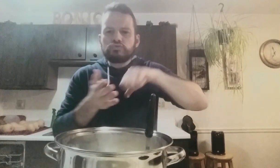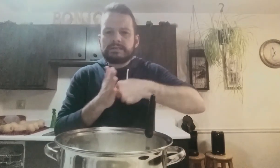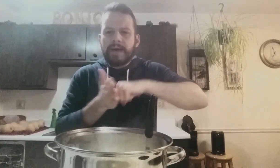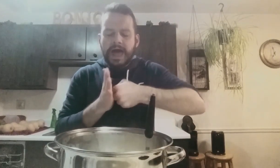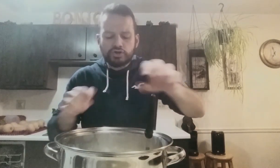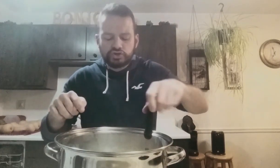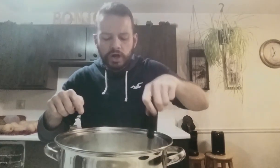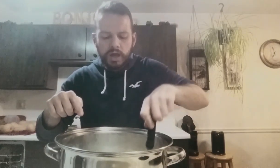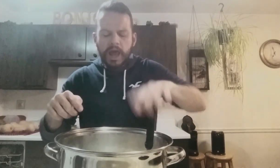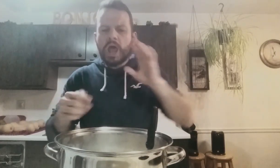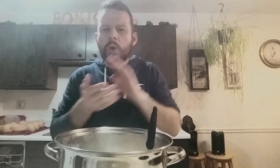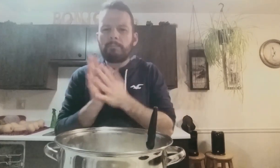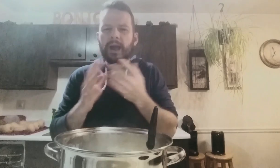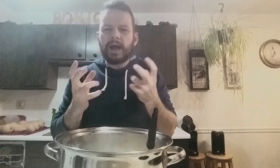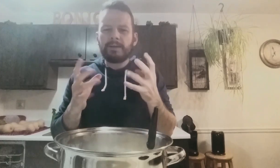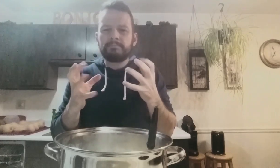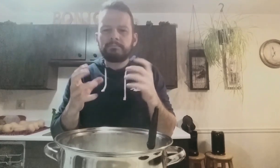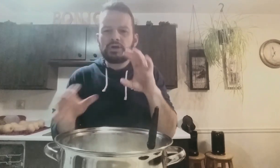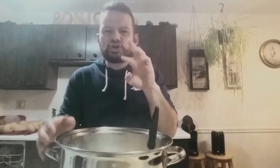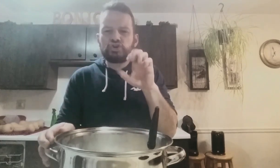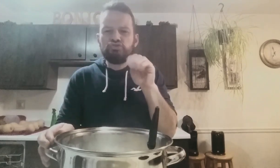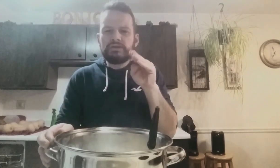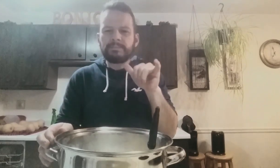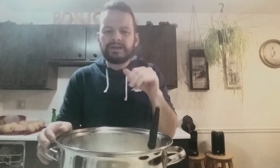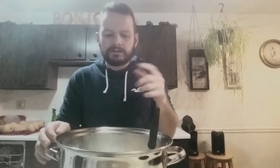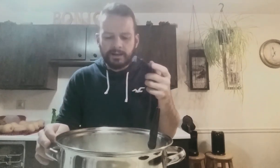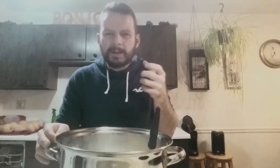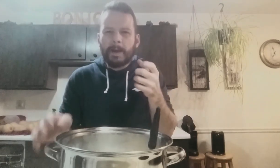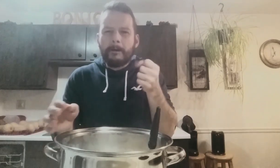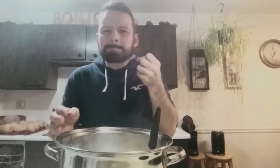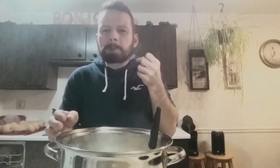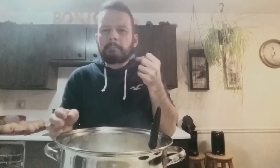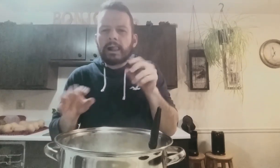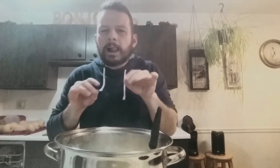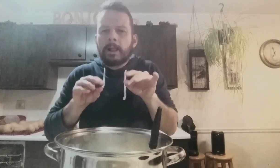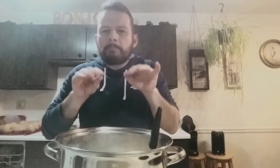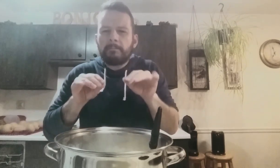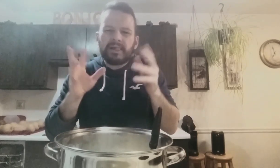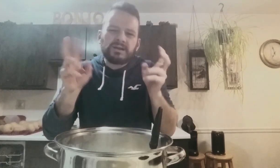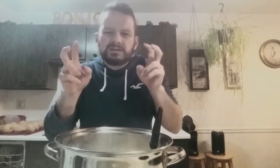When you mash, it gets bubbly, creamy and milky.